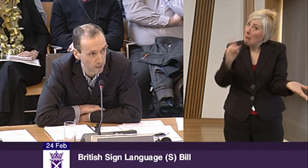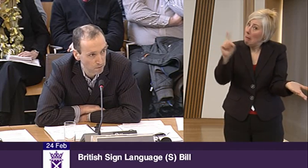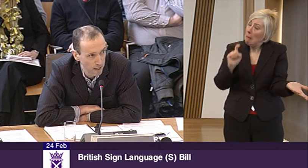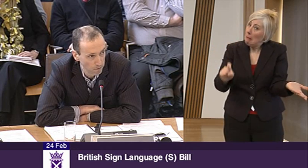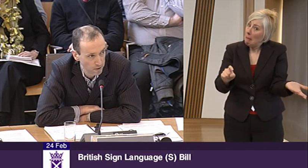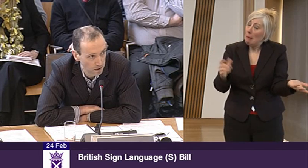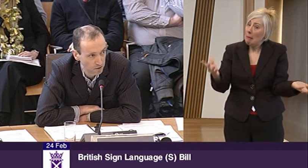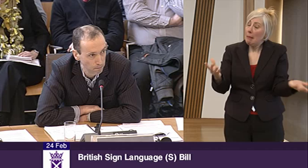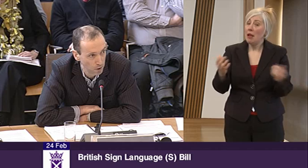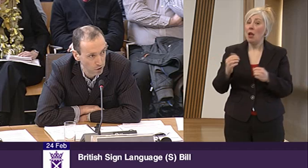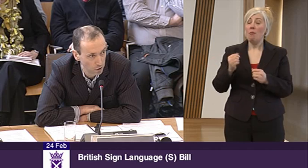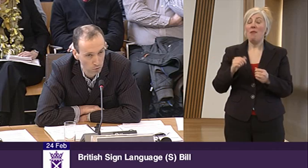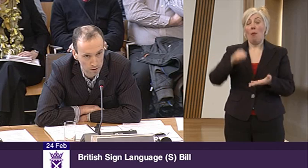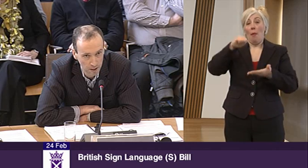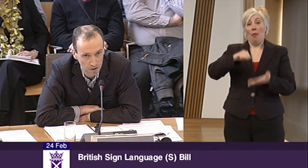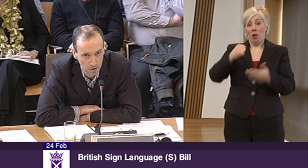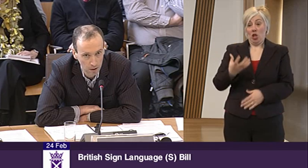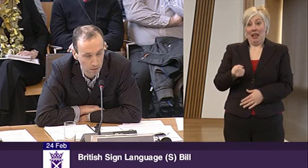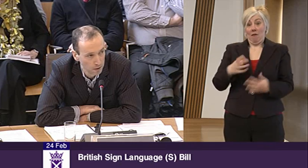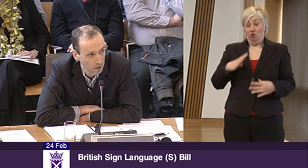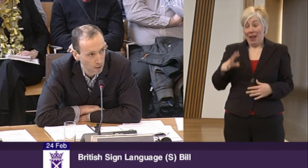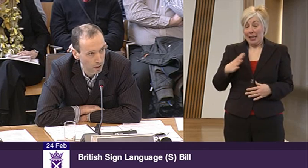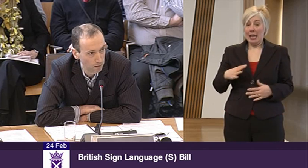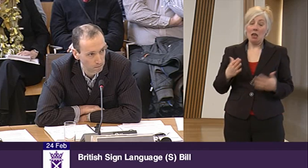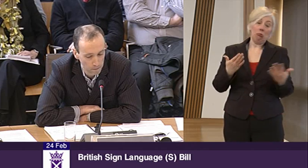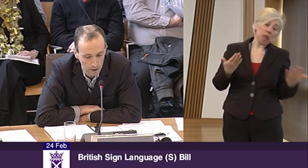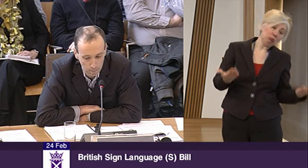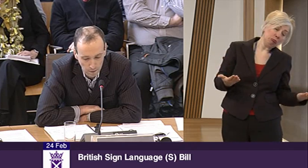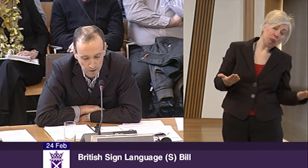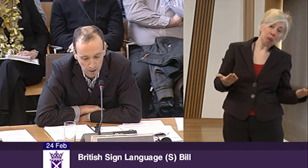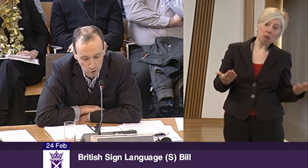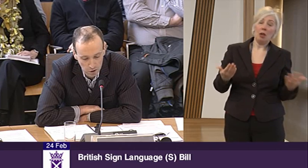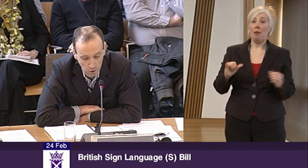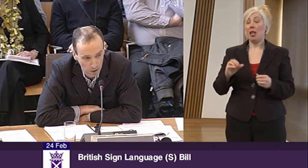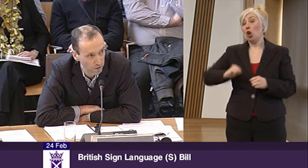money will come from. Will the costs be met from existing budgets or through funding from